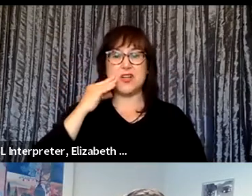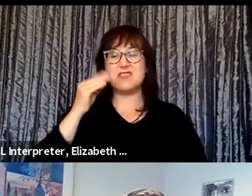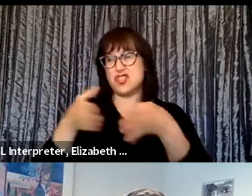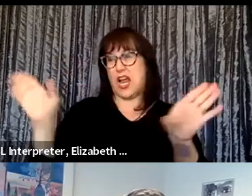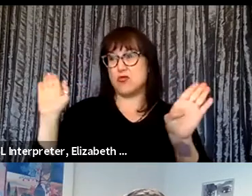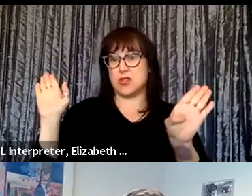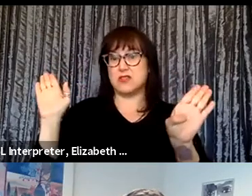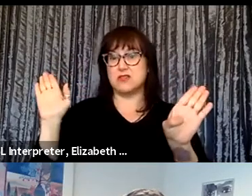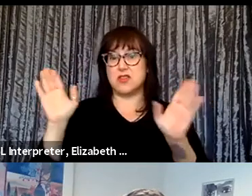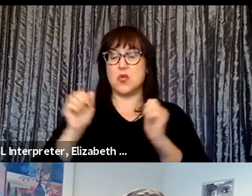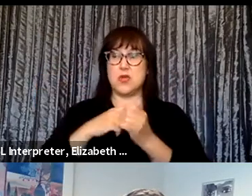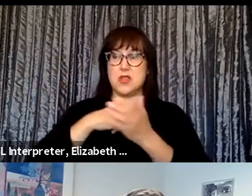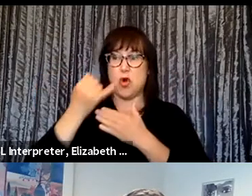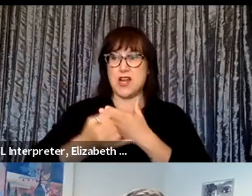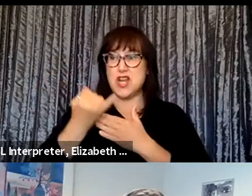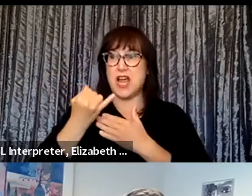with, with the project and what you learned?